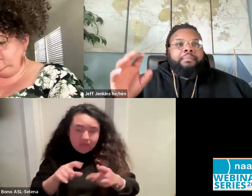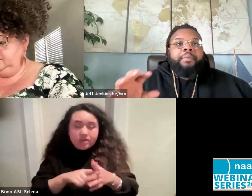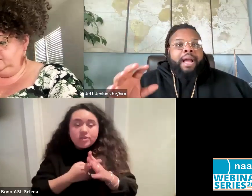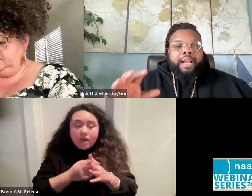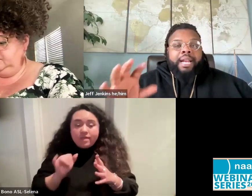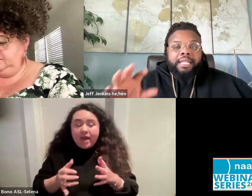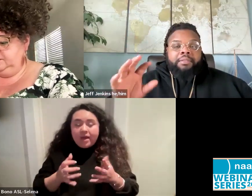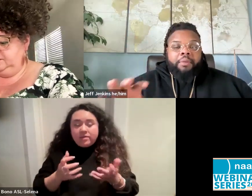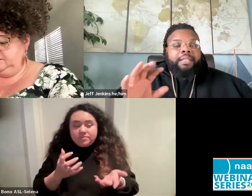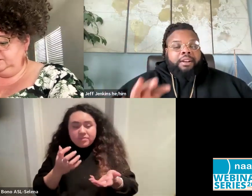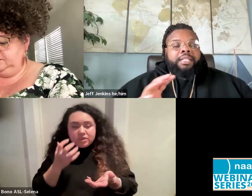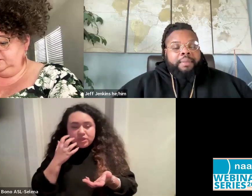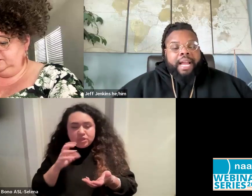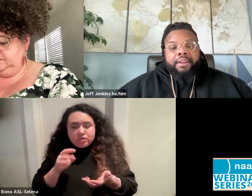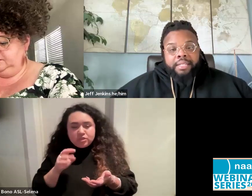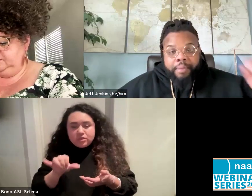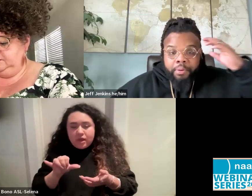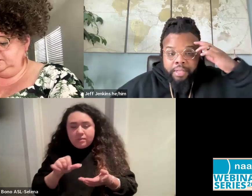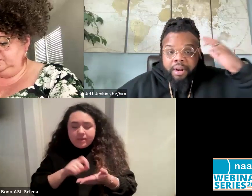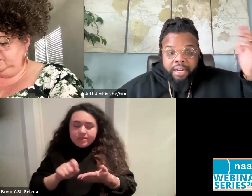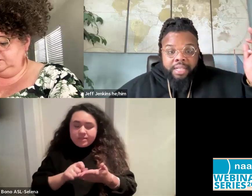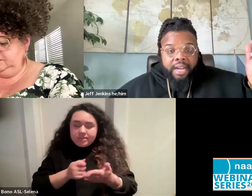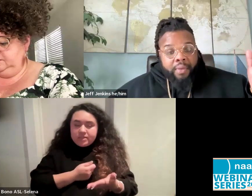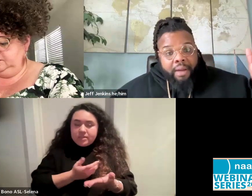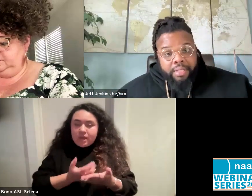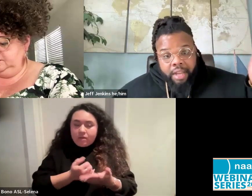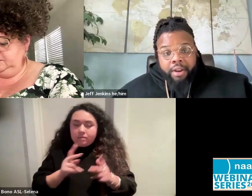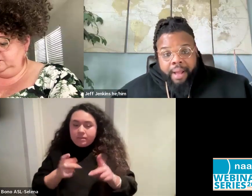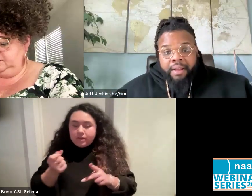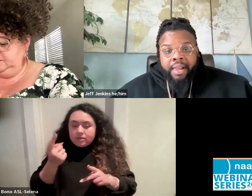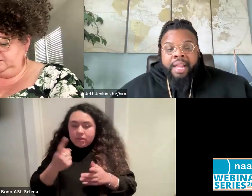The moment I honestly the moment I started suddenly diaries and people started understanding what I was talking about